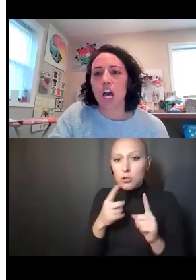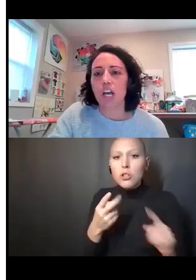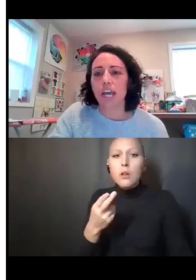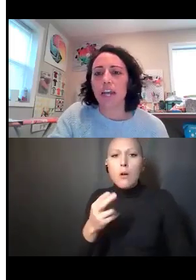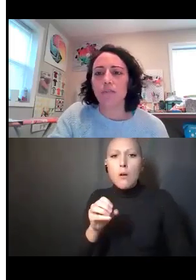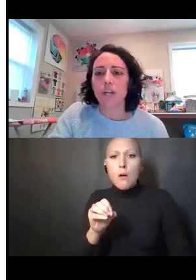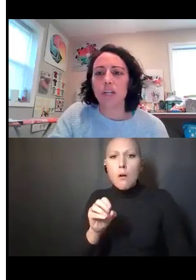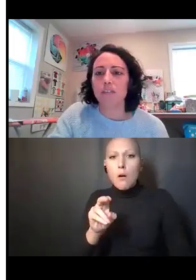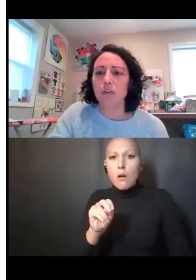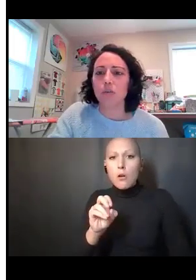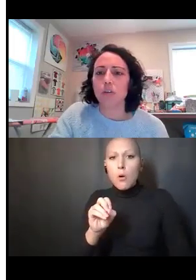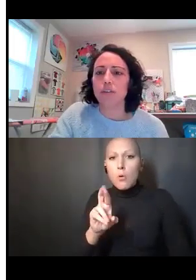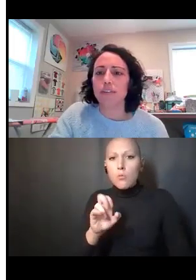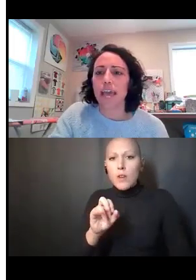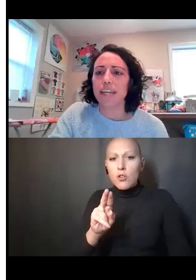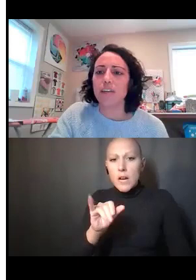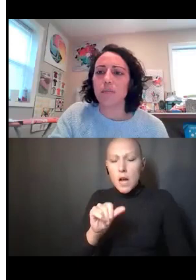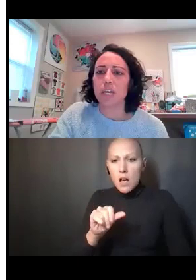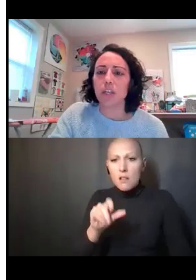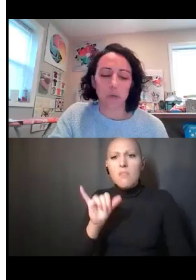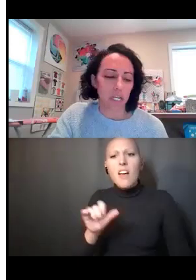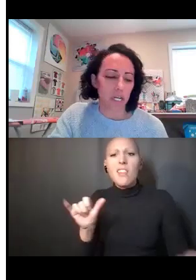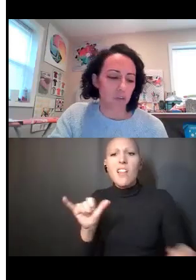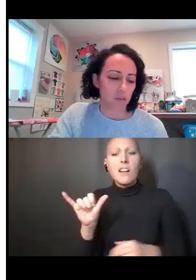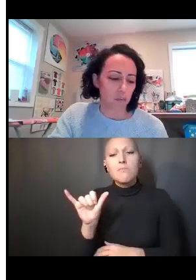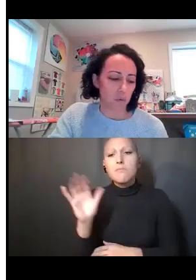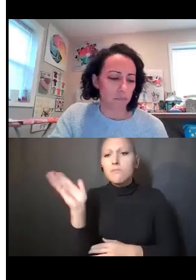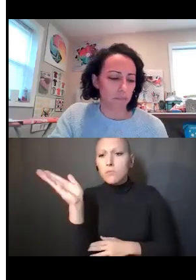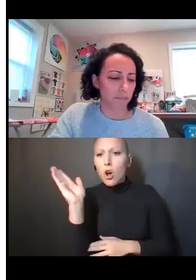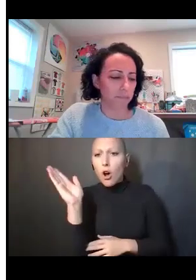talk at a foreign institute, does that need to be included in other support?